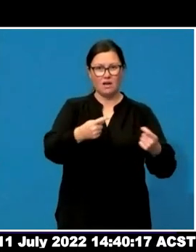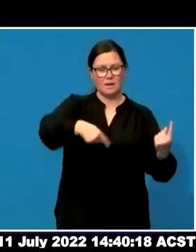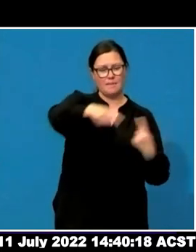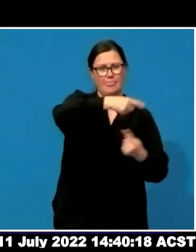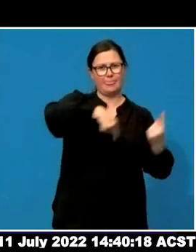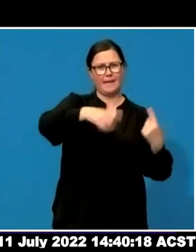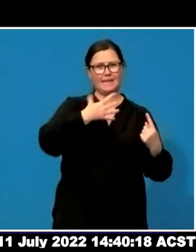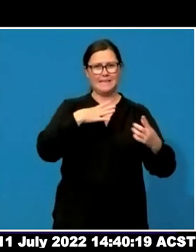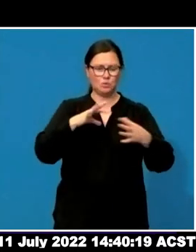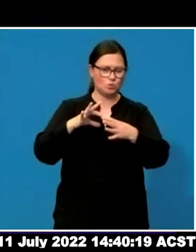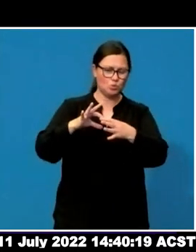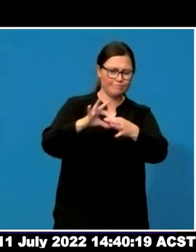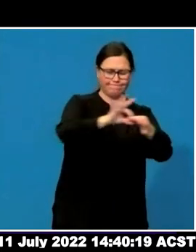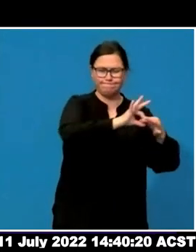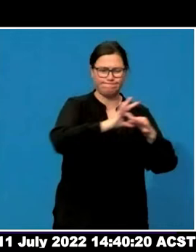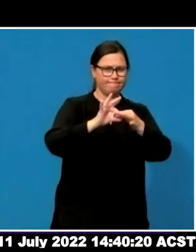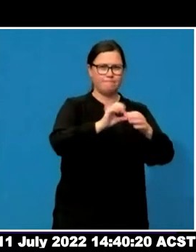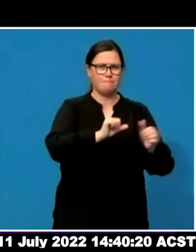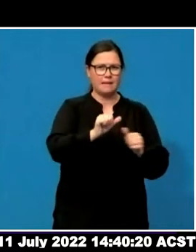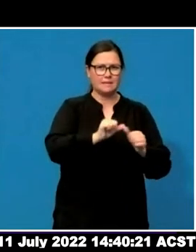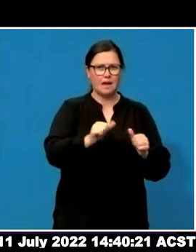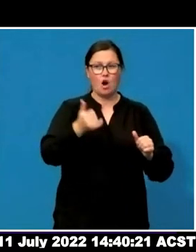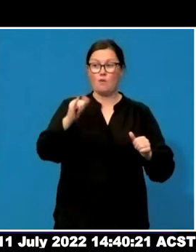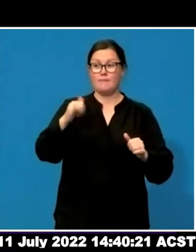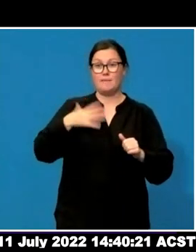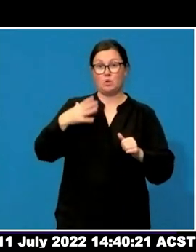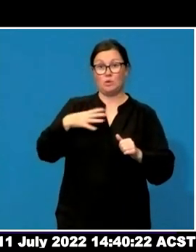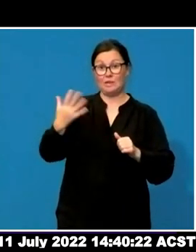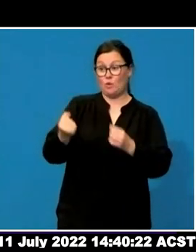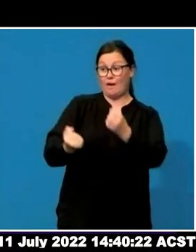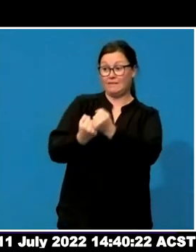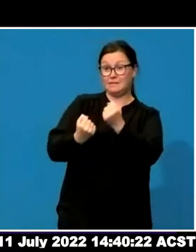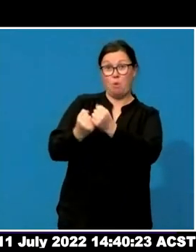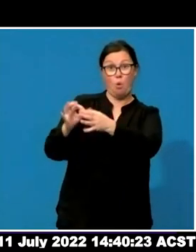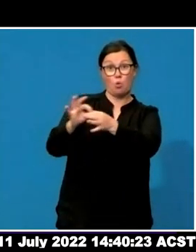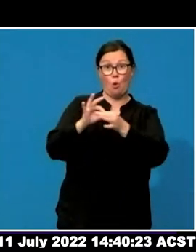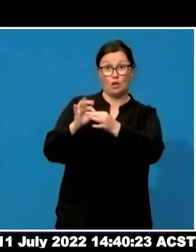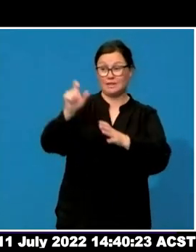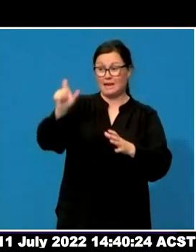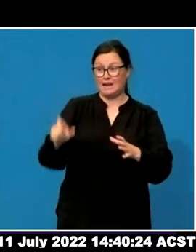or a - because, currently, coordination of supports doesn't allow for any provision of